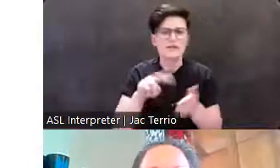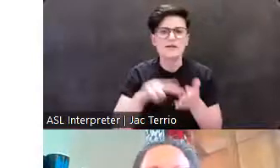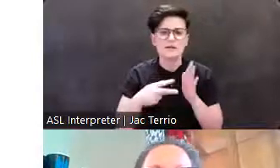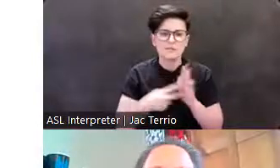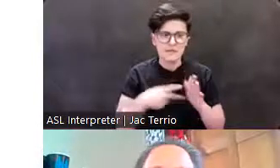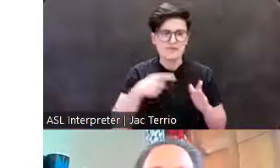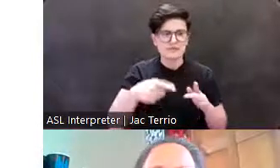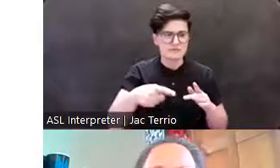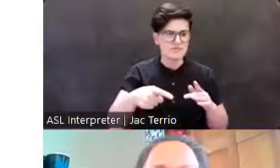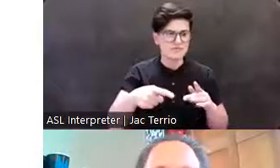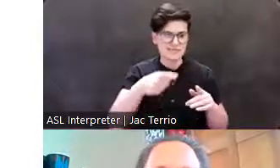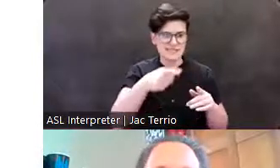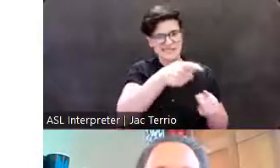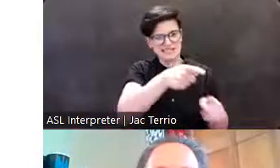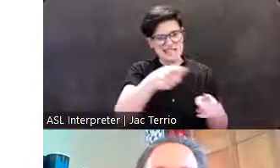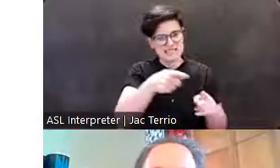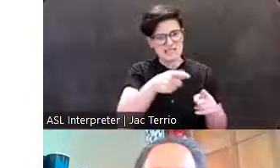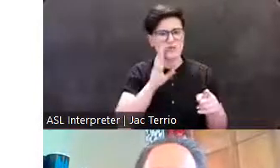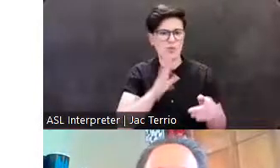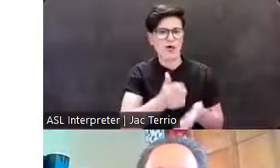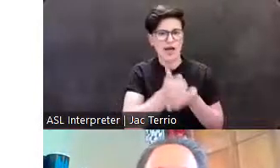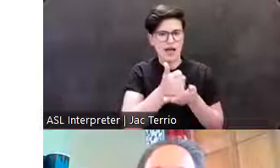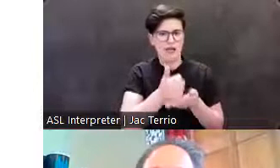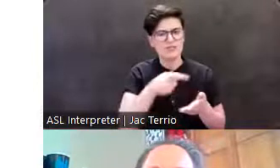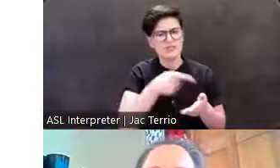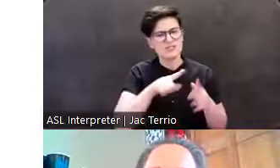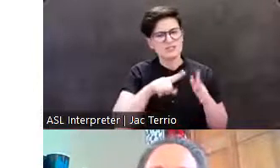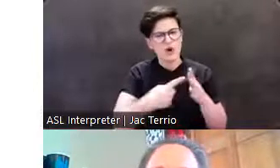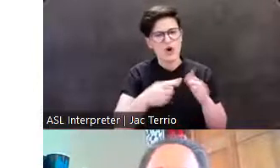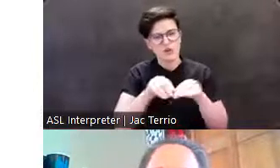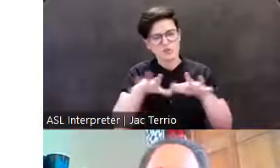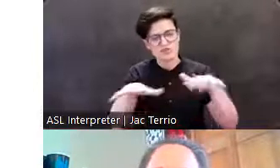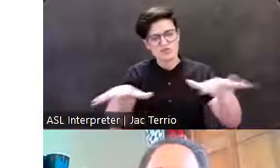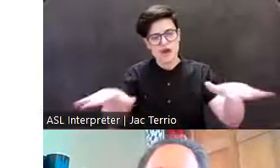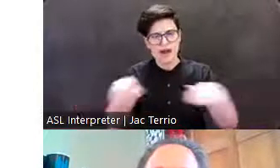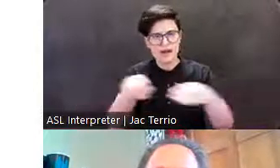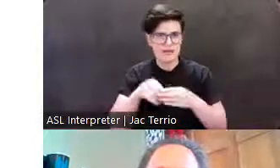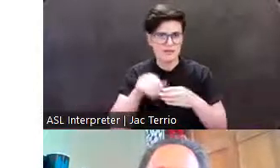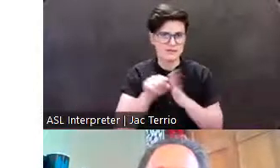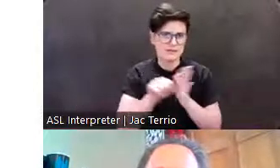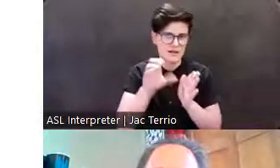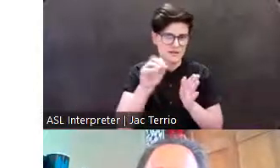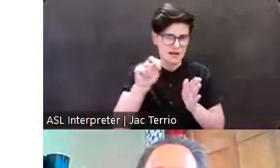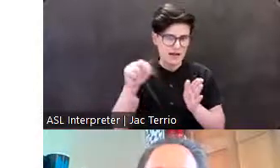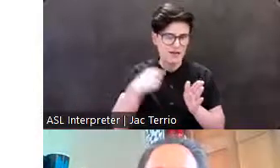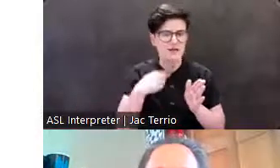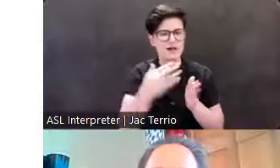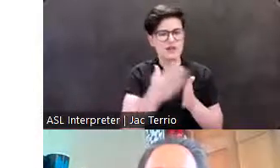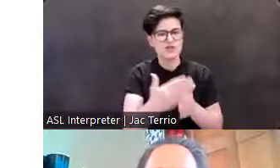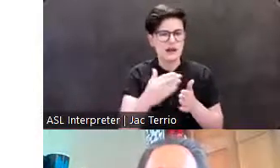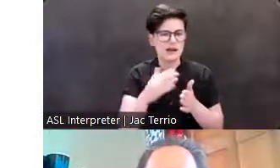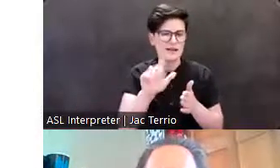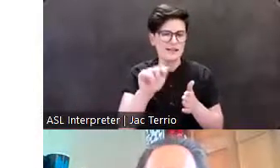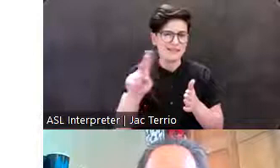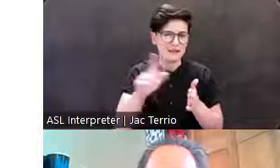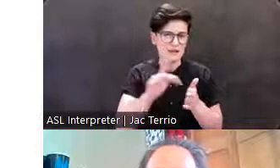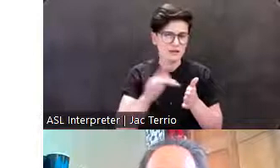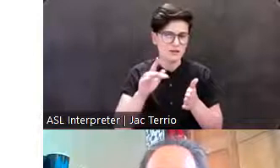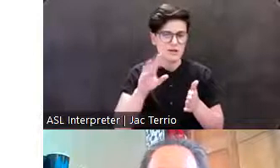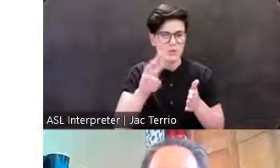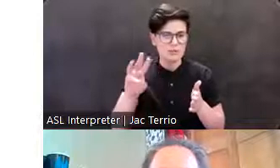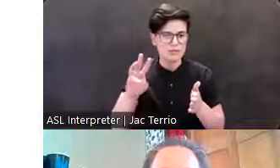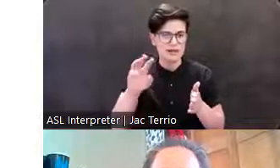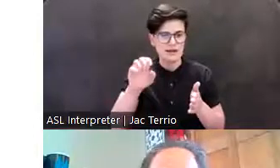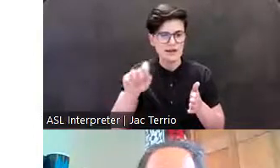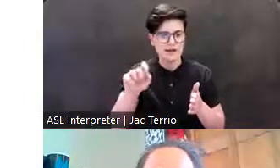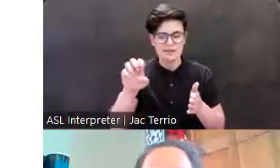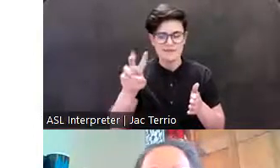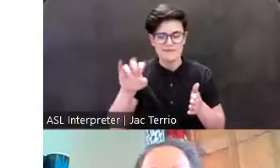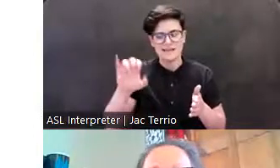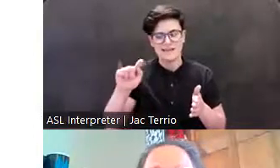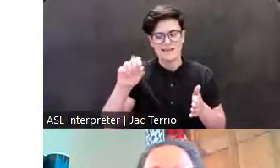I have included in this PowerPoint the link to the website which is eviction help CT.org.